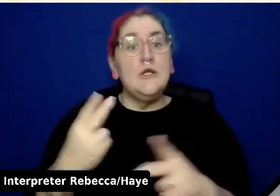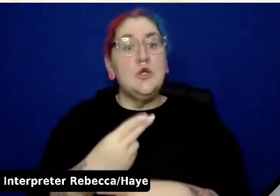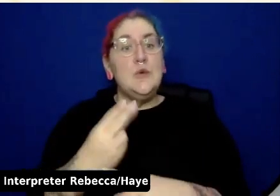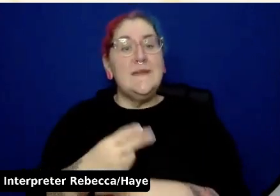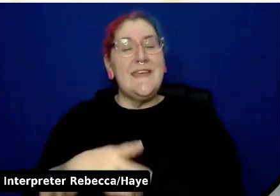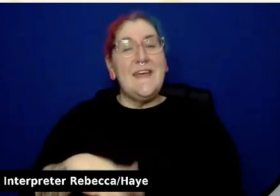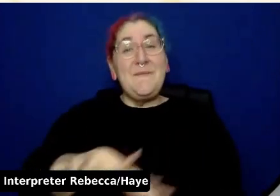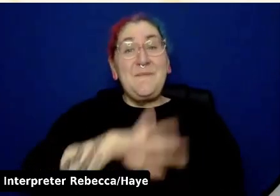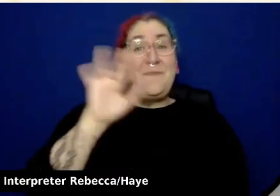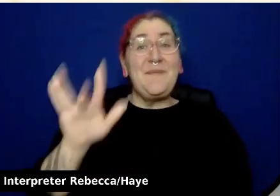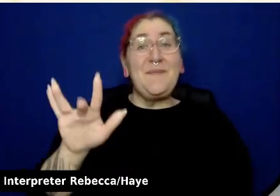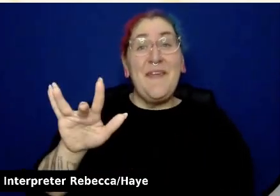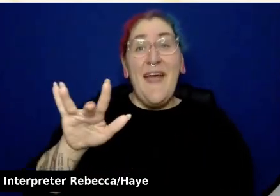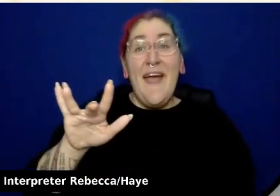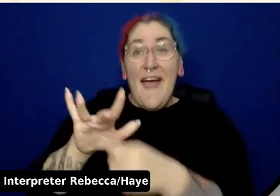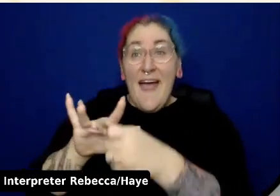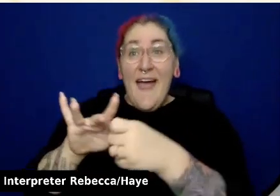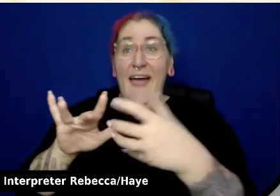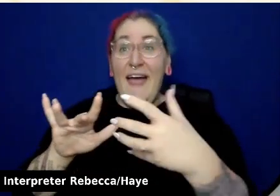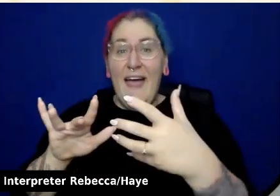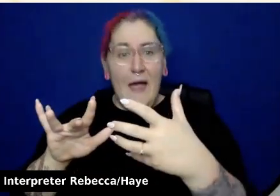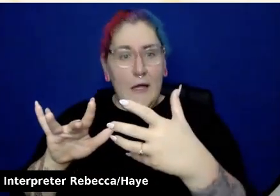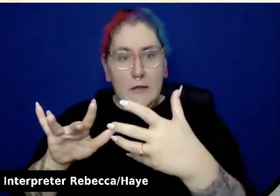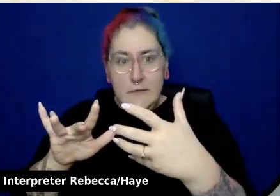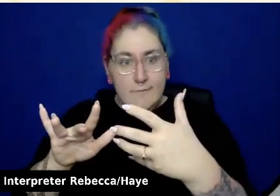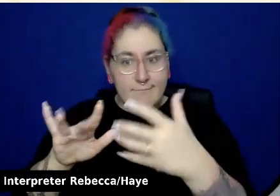So always choose your attribute with caution.